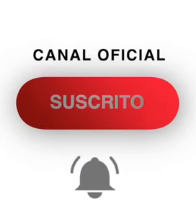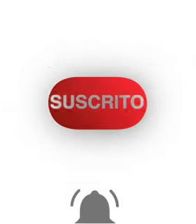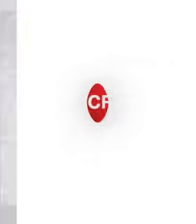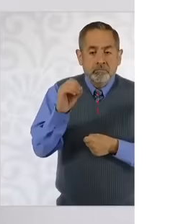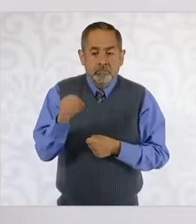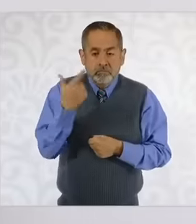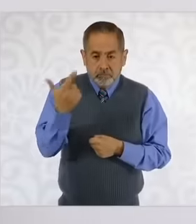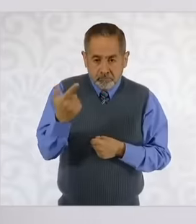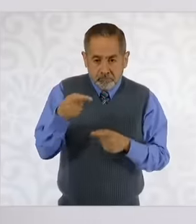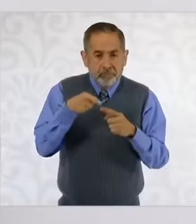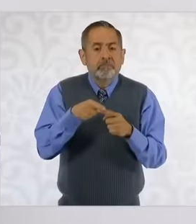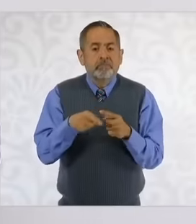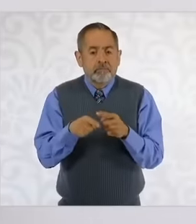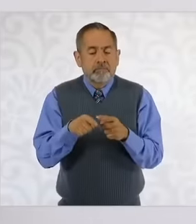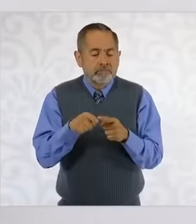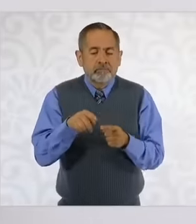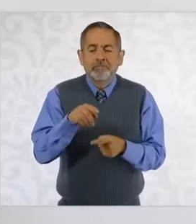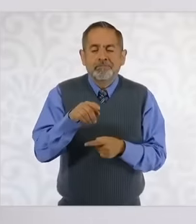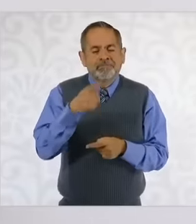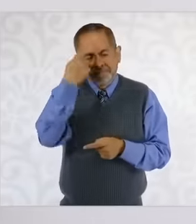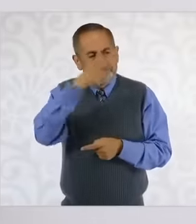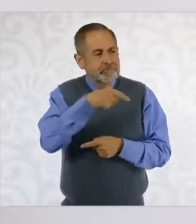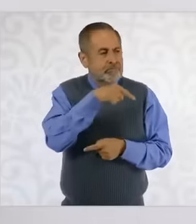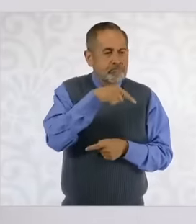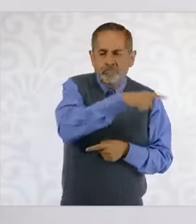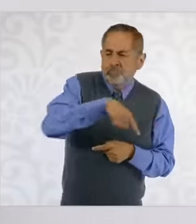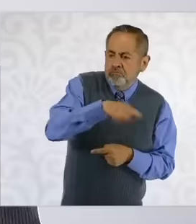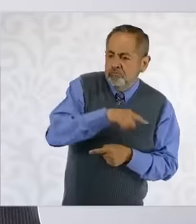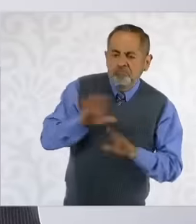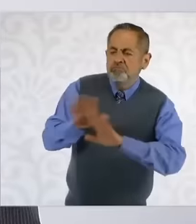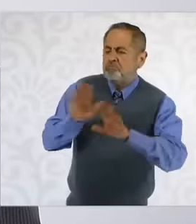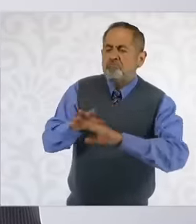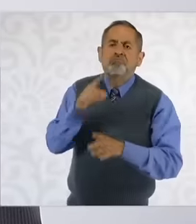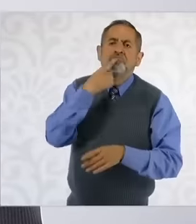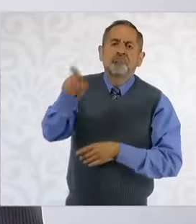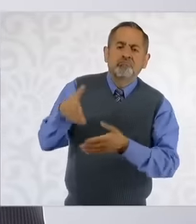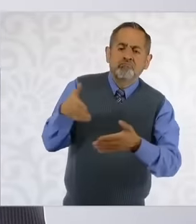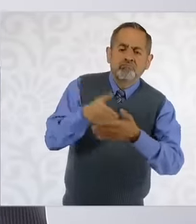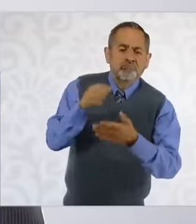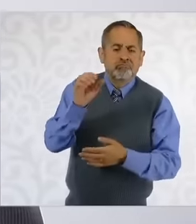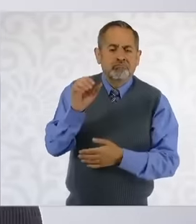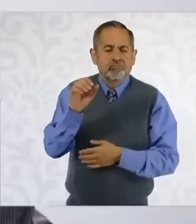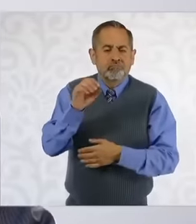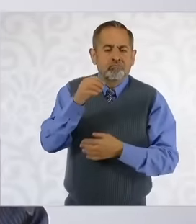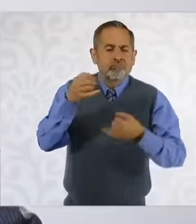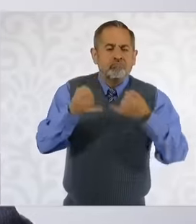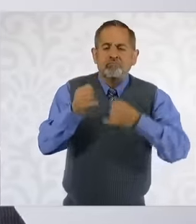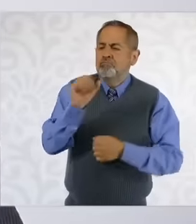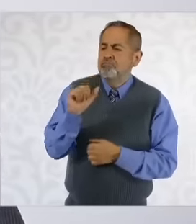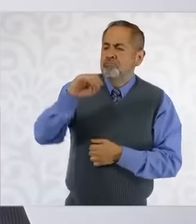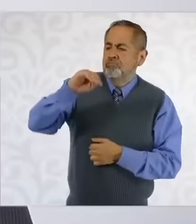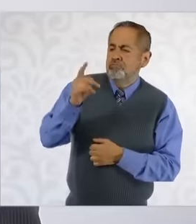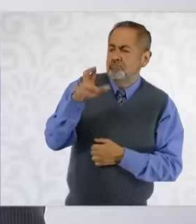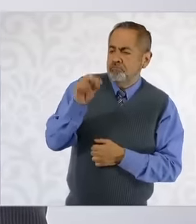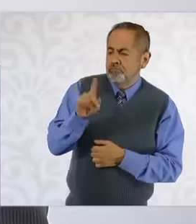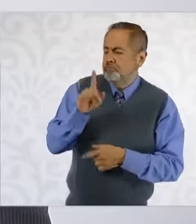amparo trial is inadmissible against reforms or additions to the Constitution. This is nothing new, quite